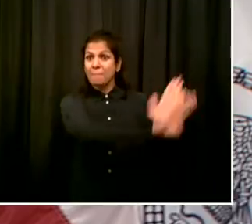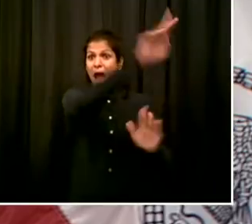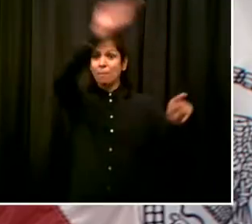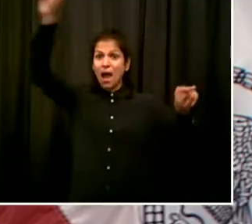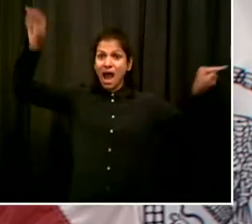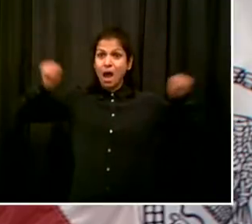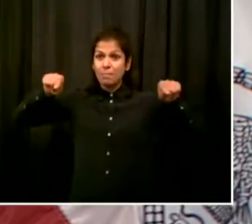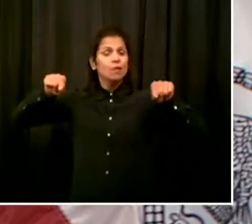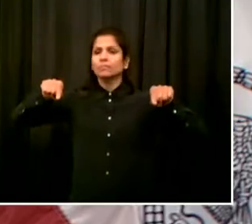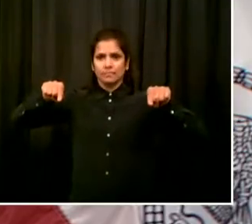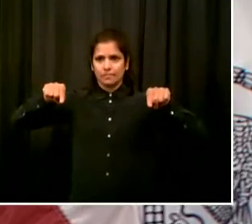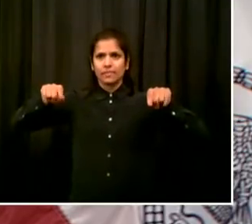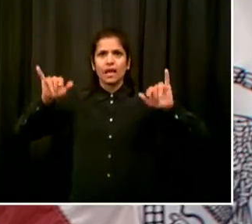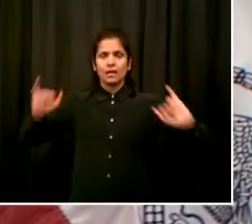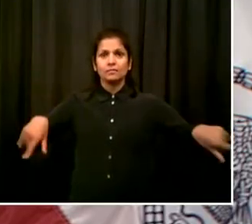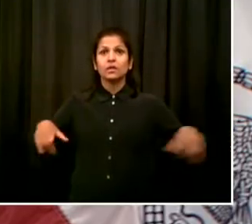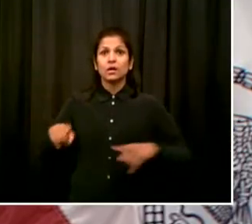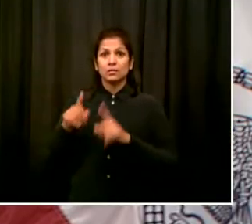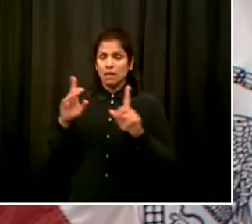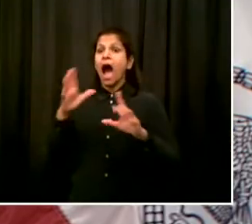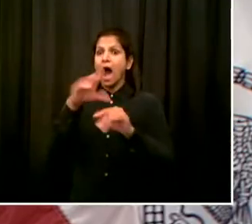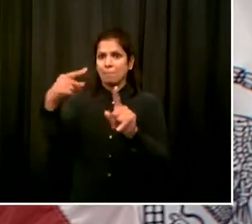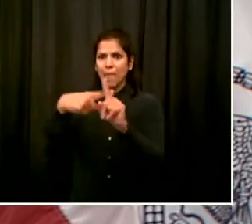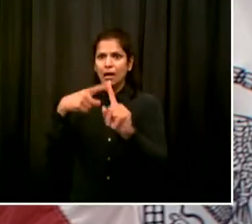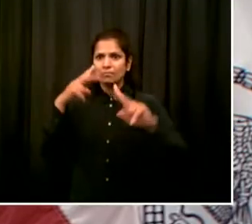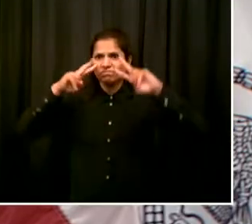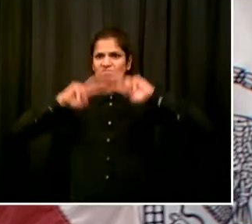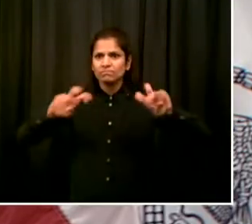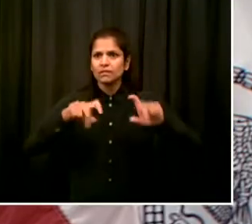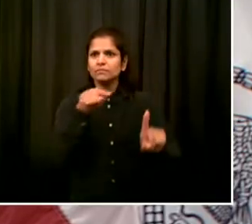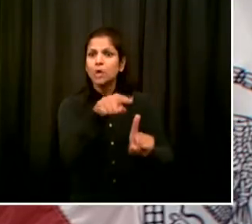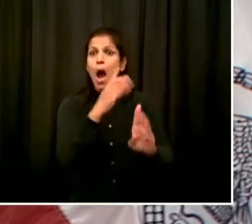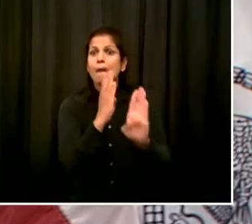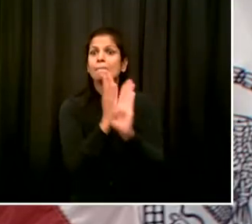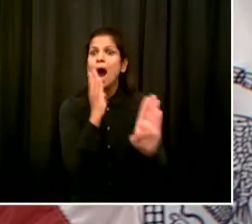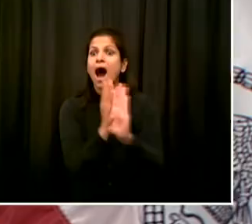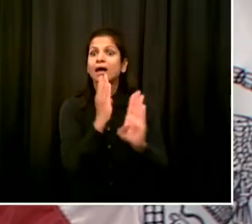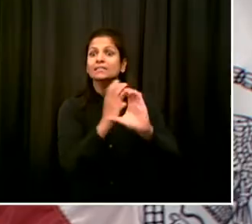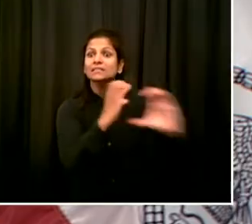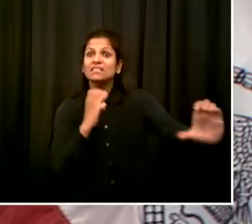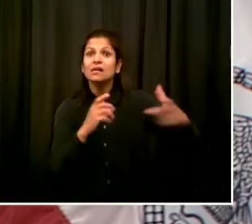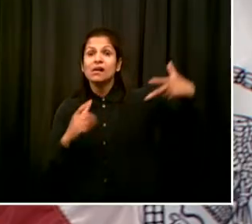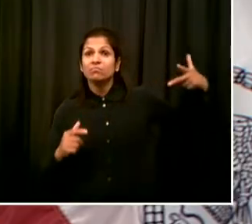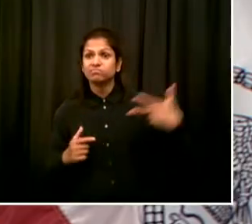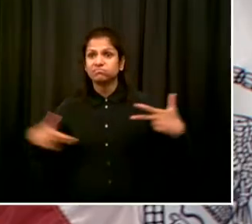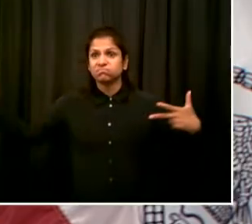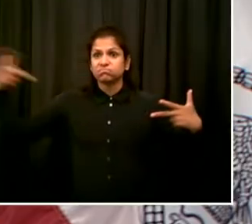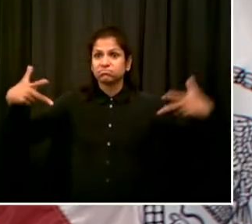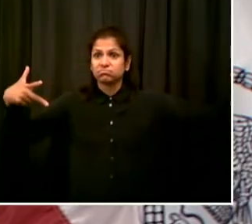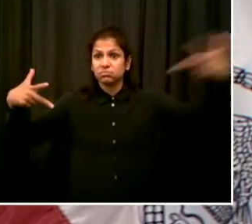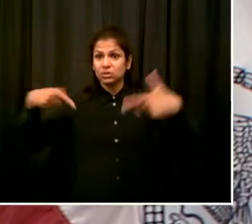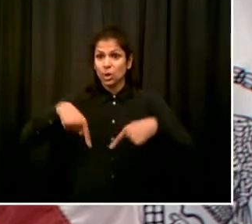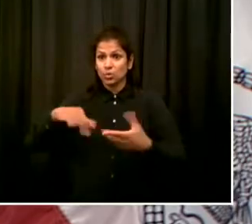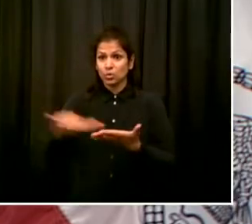TAKE. THE BUS TERMINAL WILL BE A GREAT PLACE TO GET